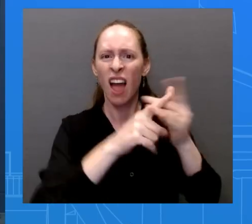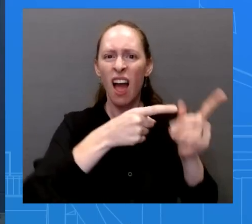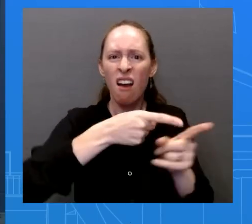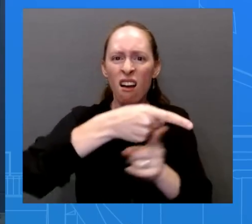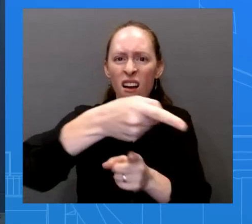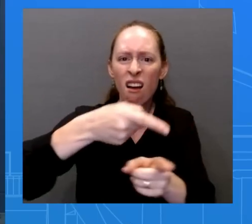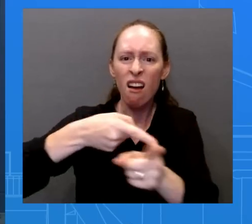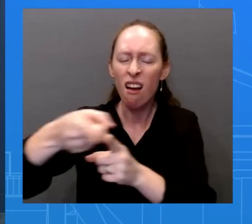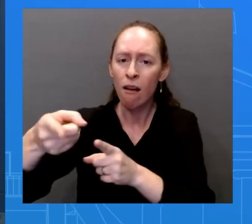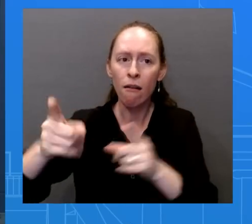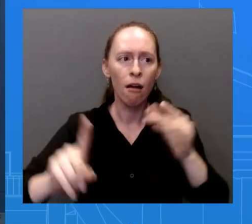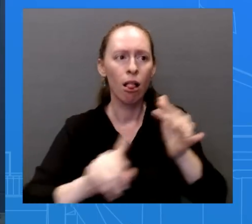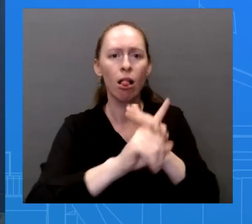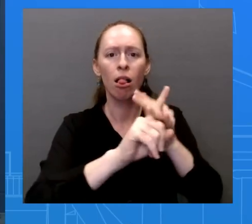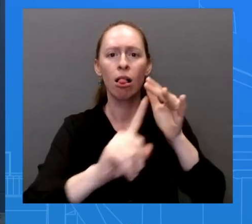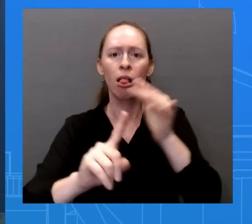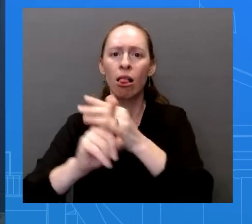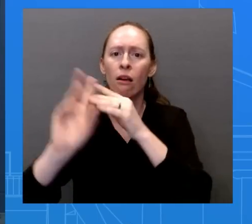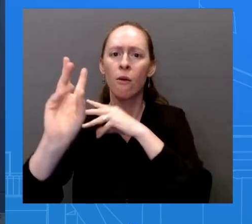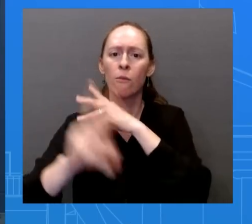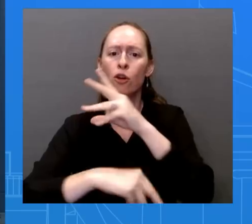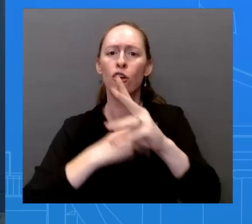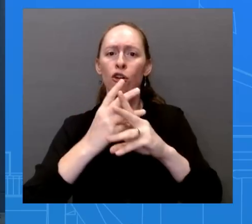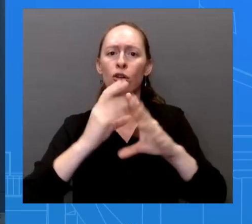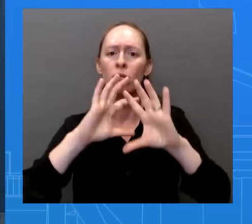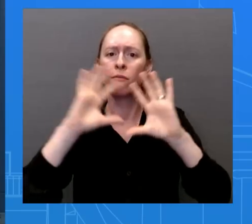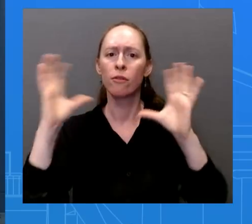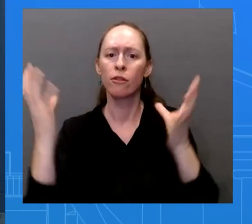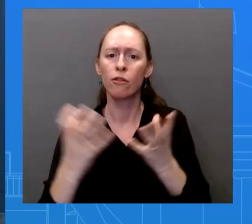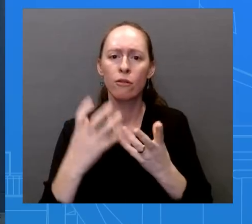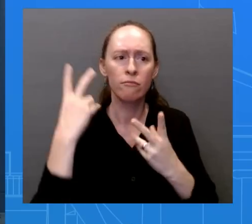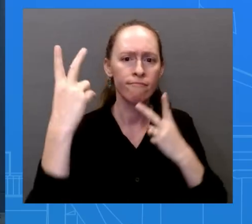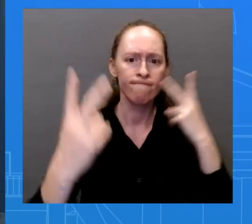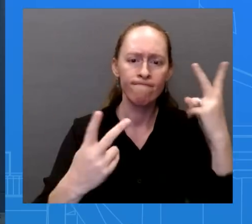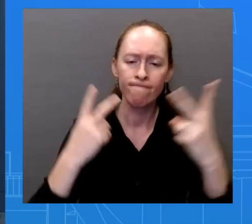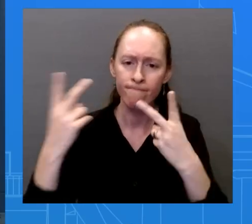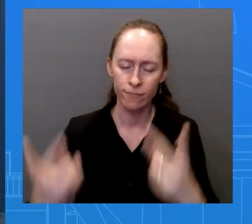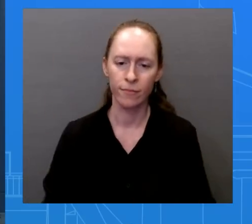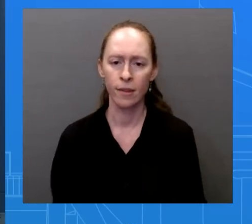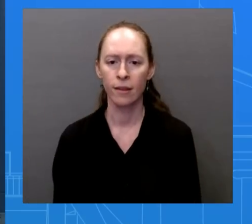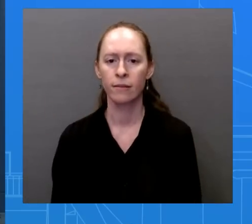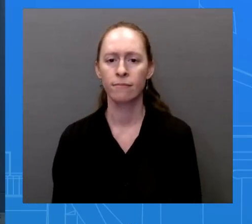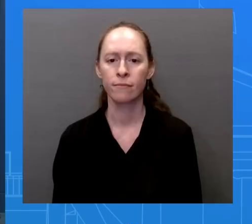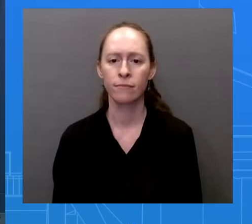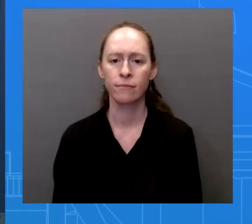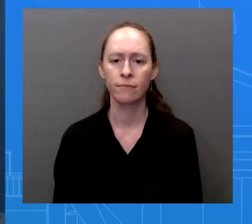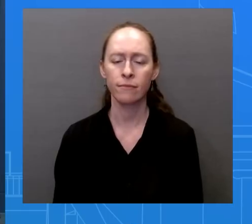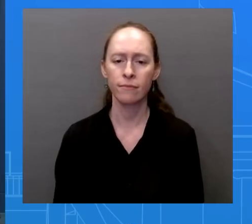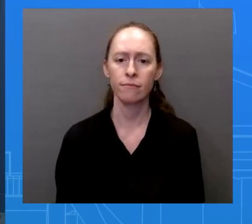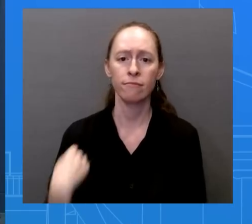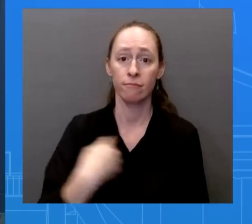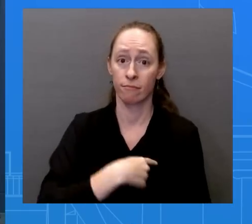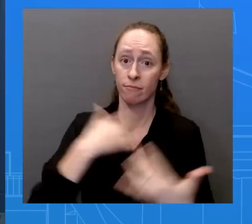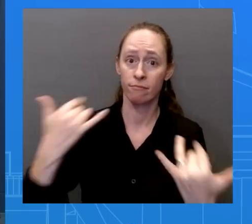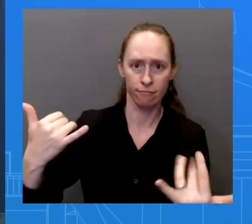And given what we've seen in Australia this summer -- our summer, their winter -- it's reasonable to expect we're going to see a significant flu season this year.